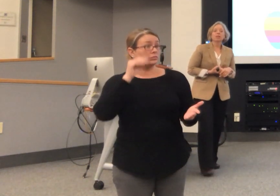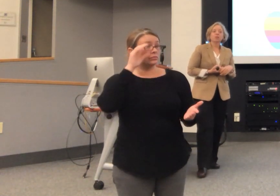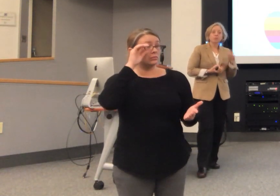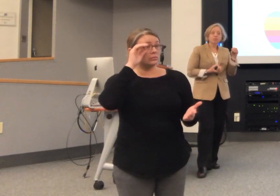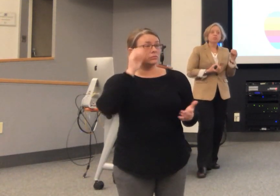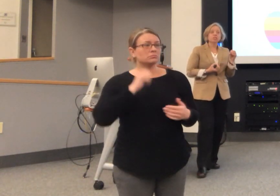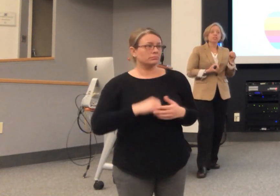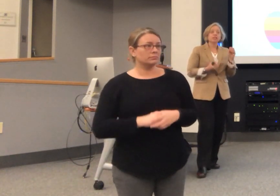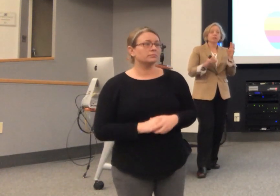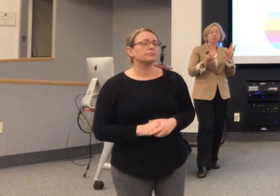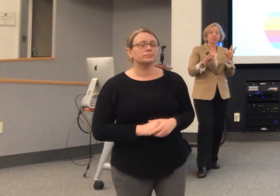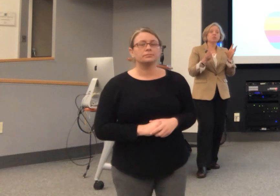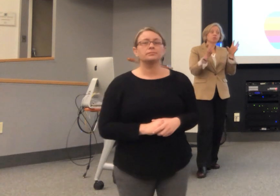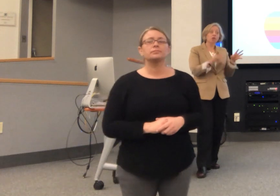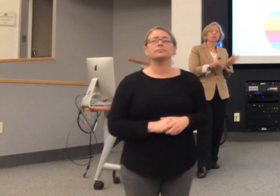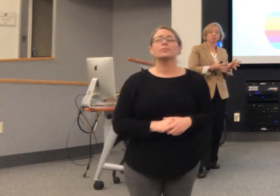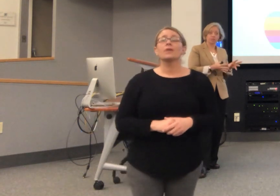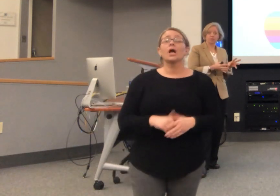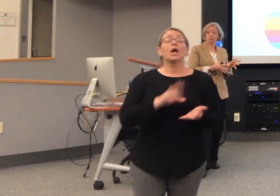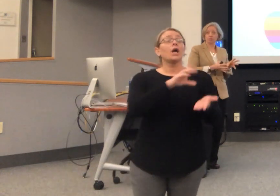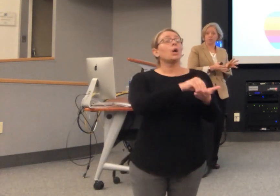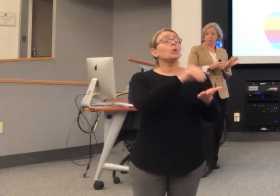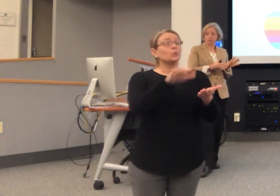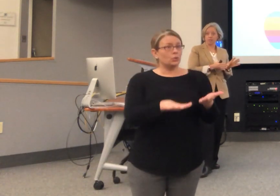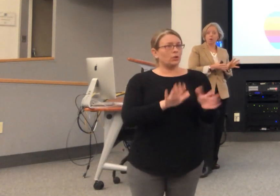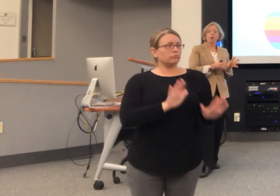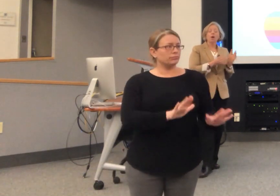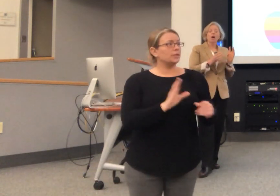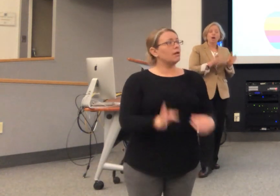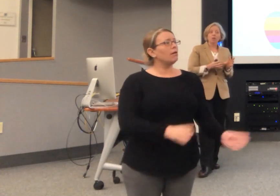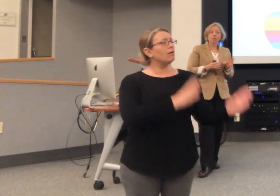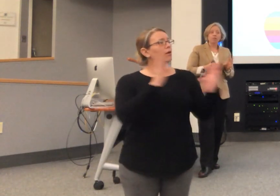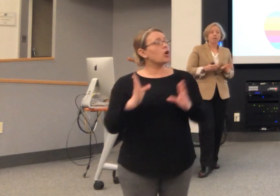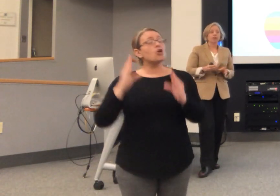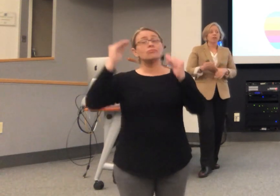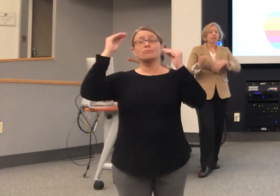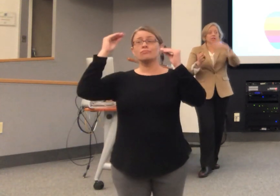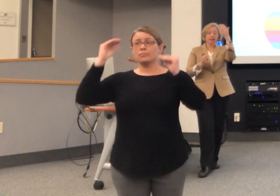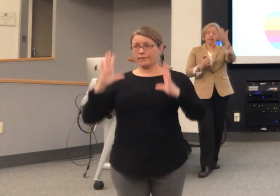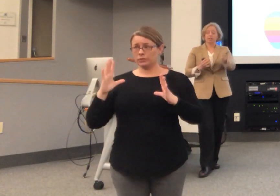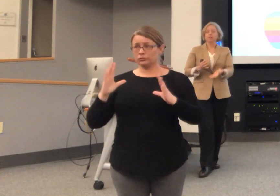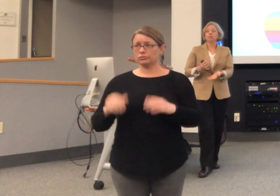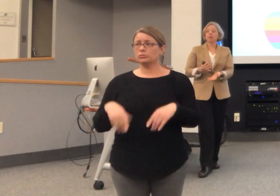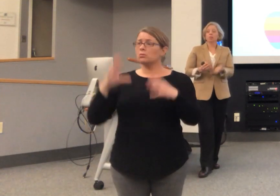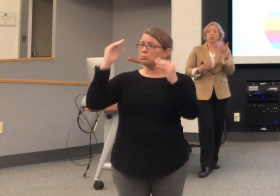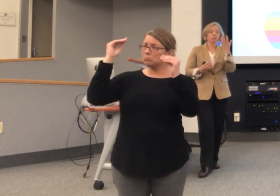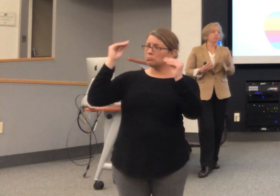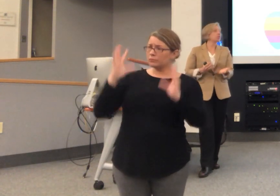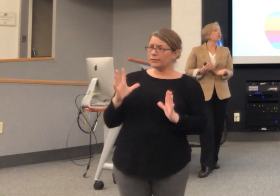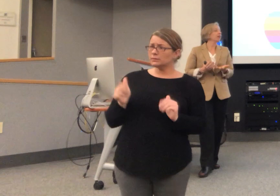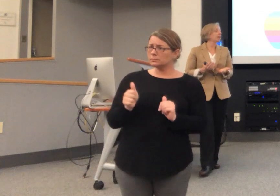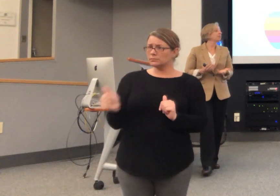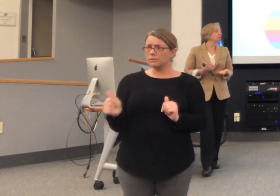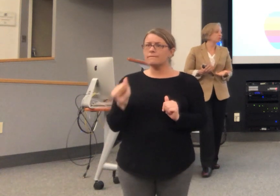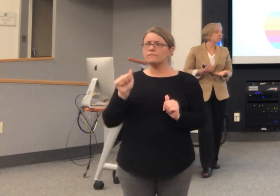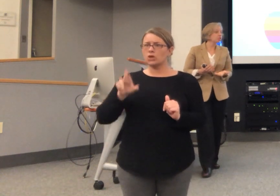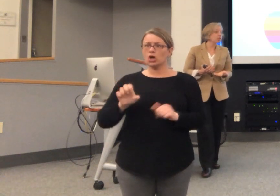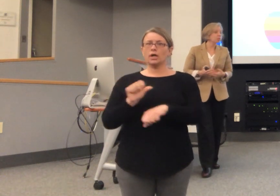And what's interesting is that professors are employees of the university, however, in academia we have what's called the academic tradition,